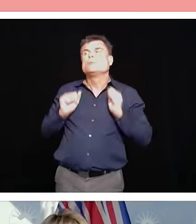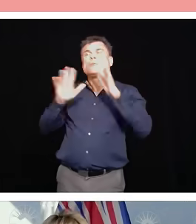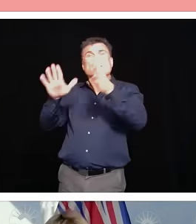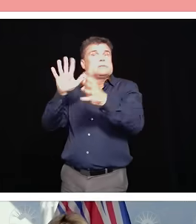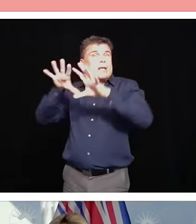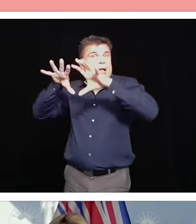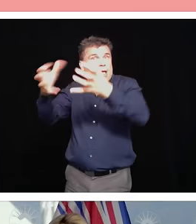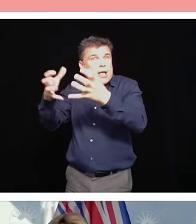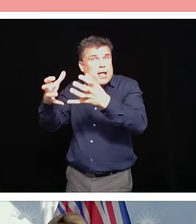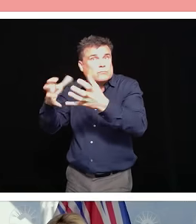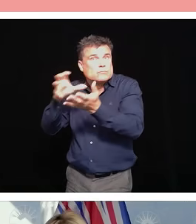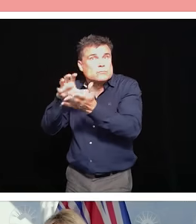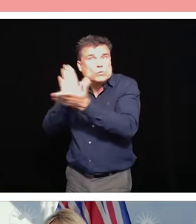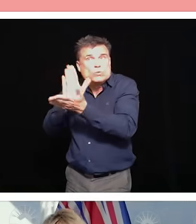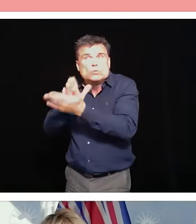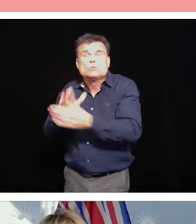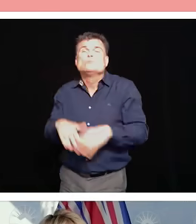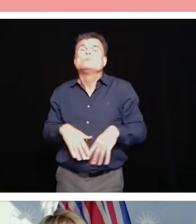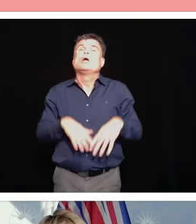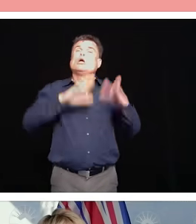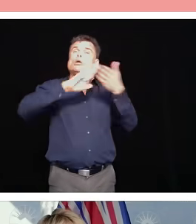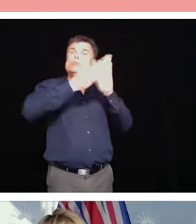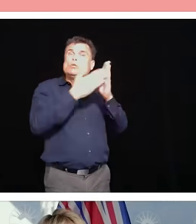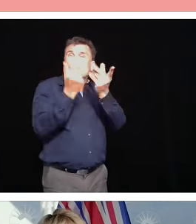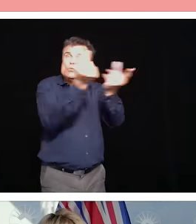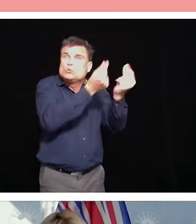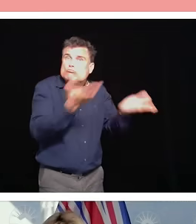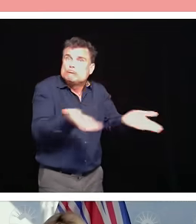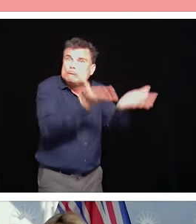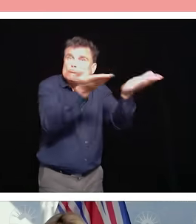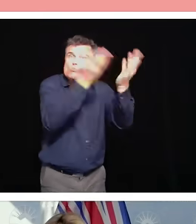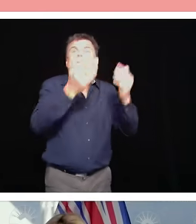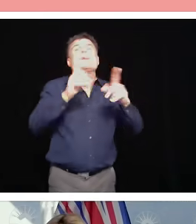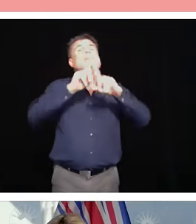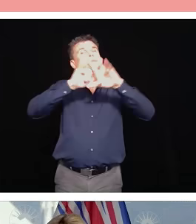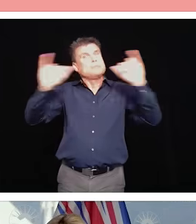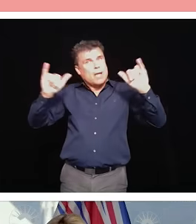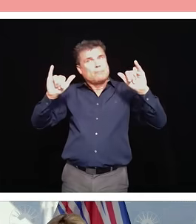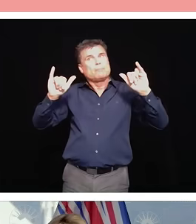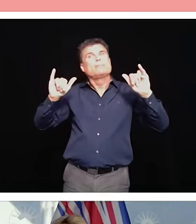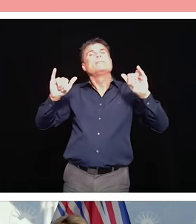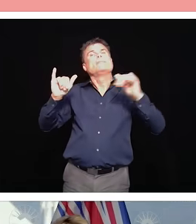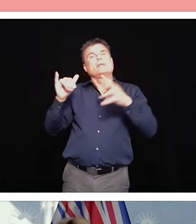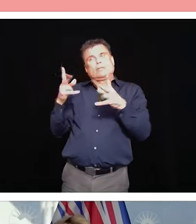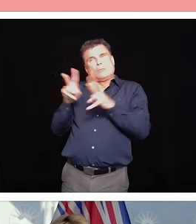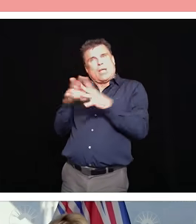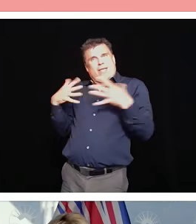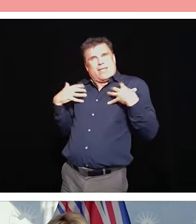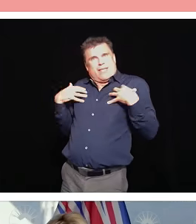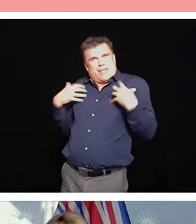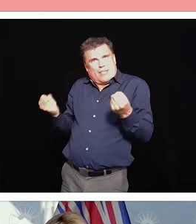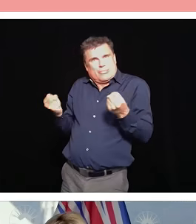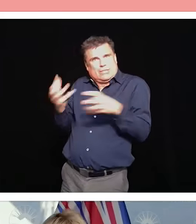If we put that into the context of some of the guidance that we have seen come out of Europe